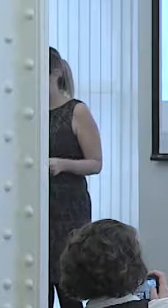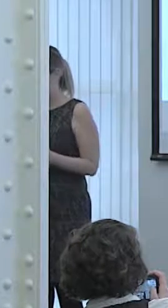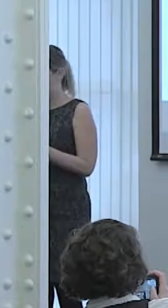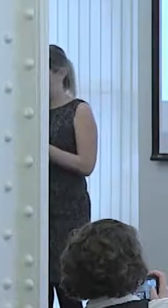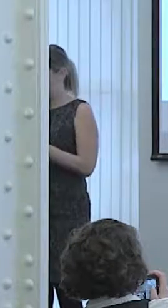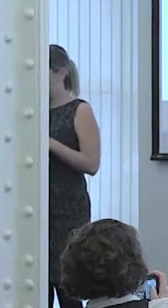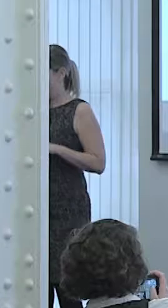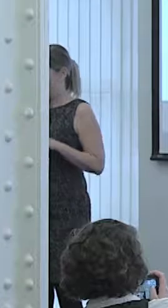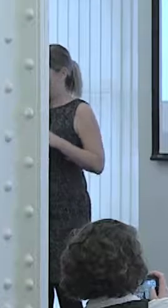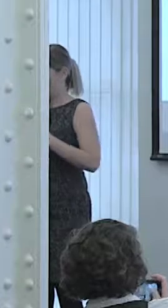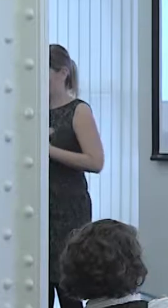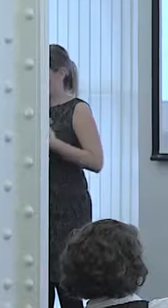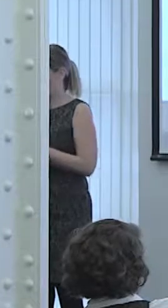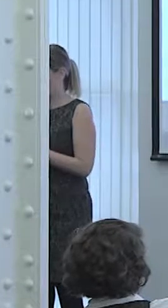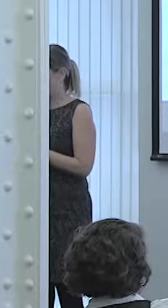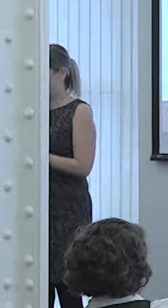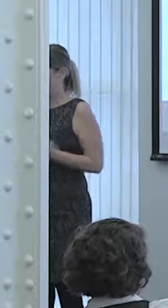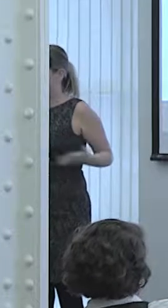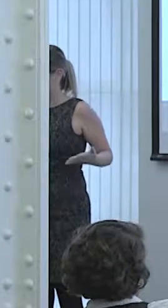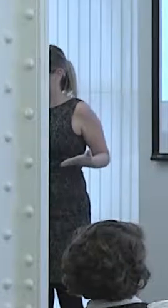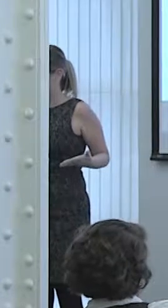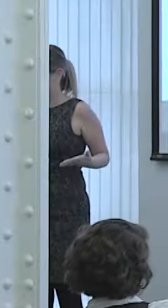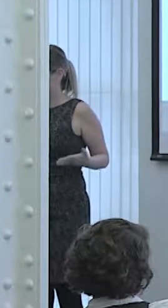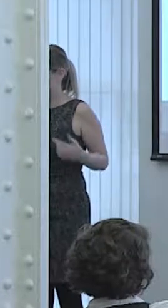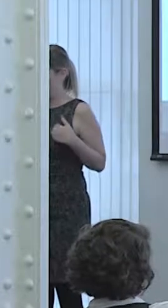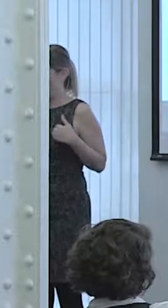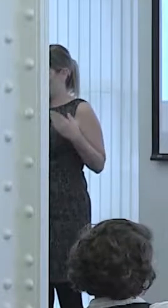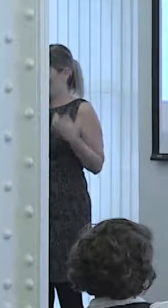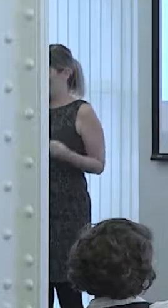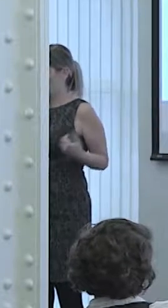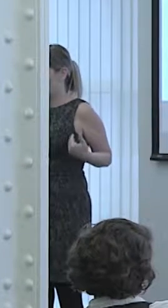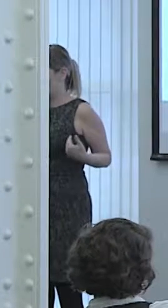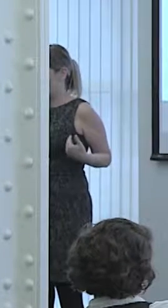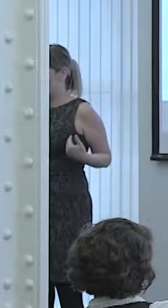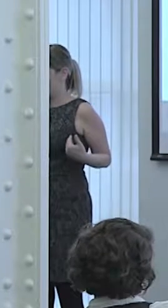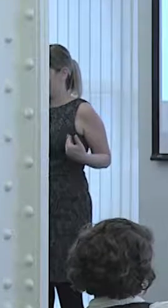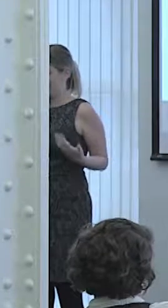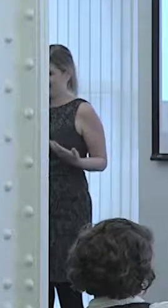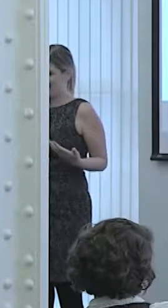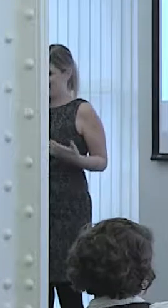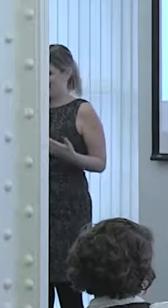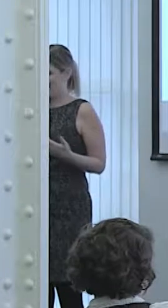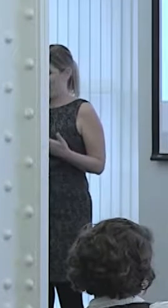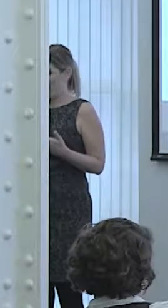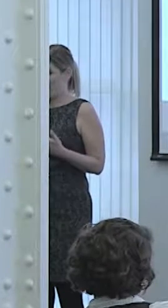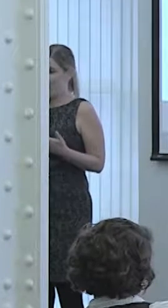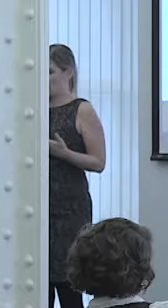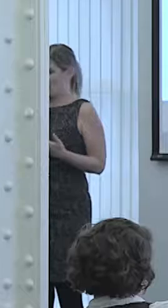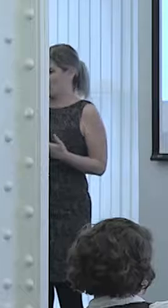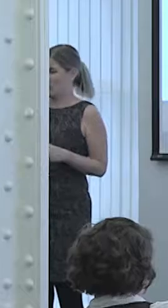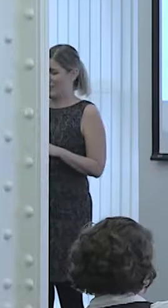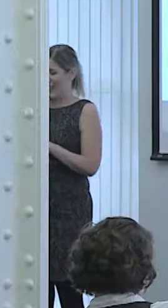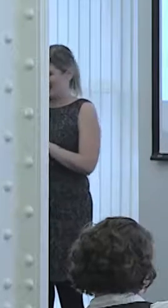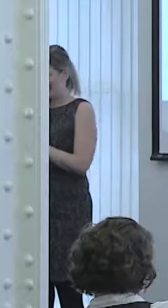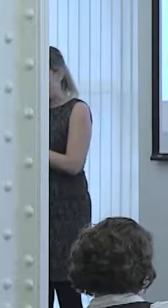that I cannot enjoy kink. That is bullshit, as much bullshit as the ADA, ugh, to be quite honest.